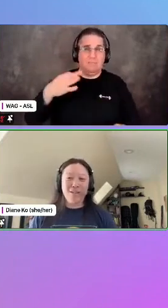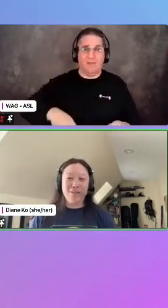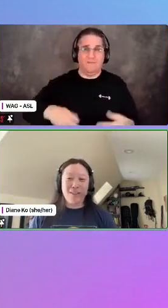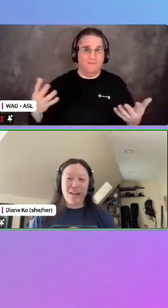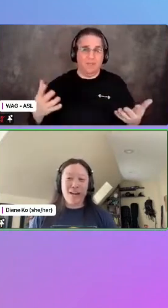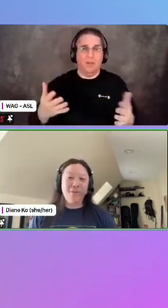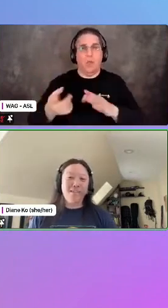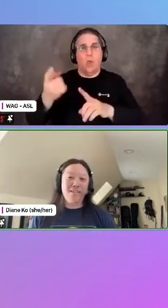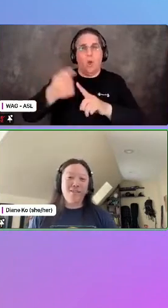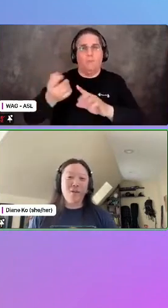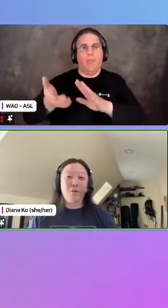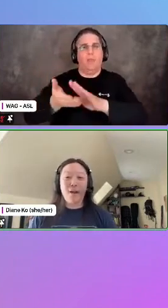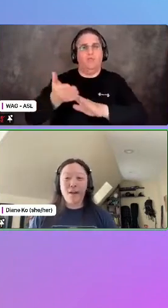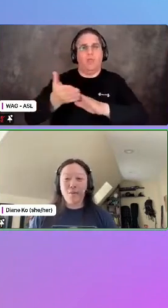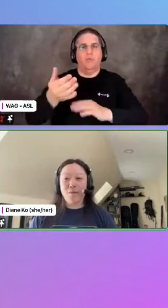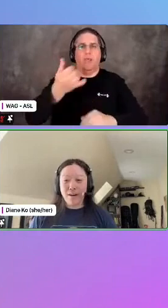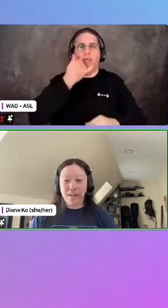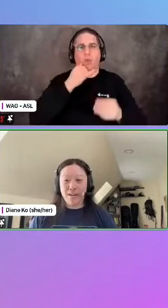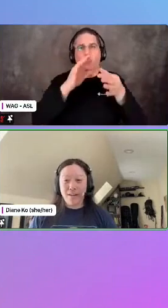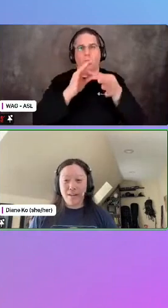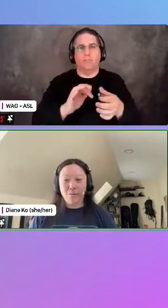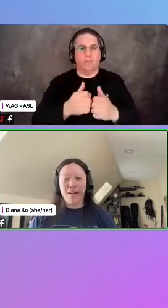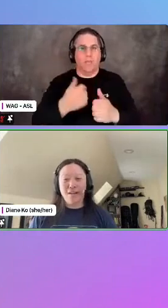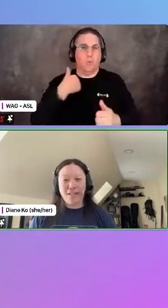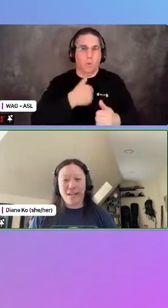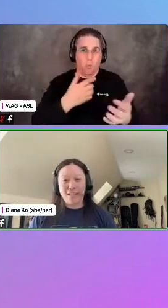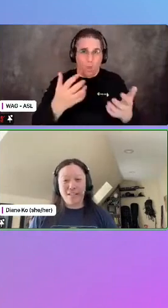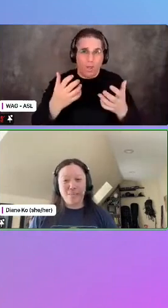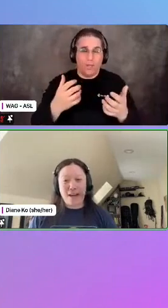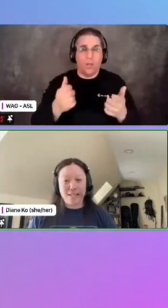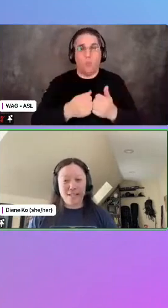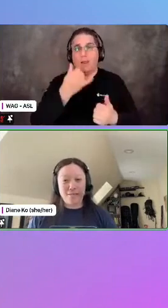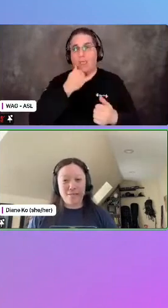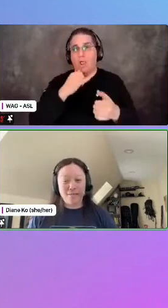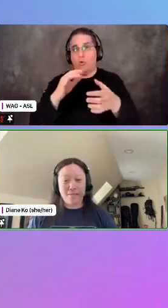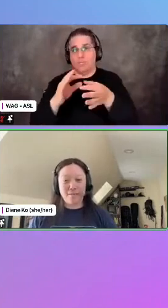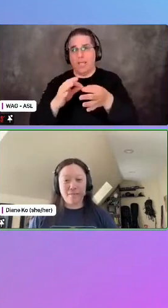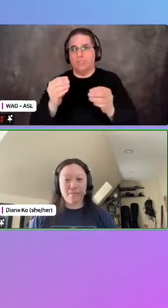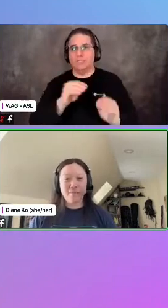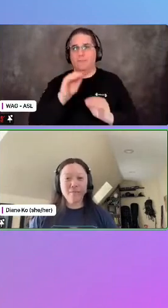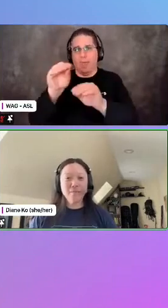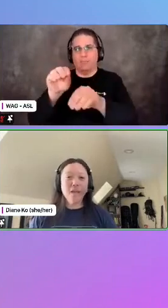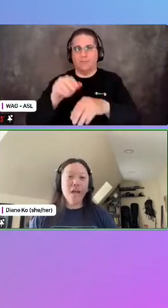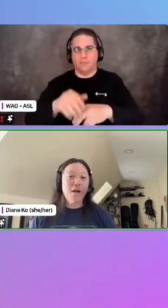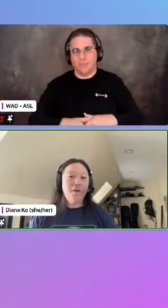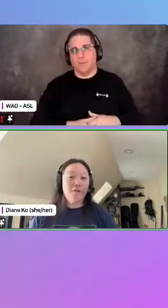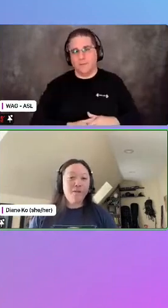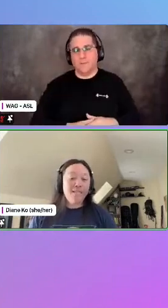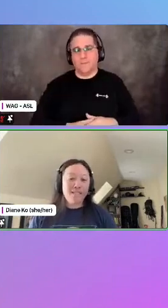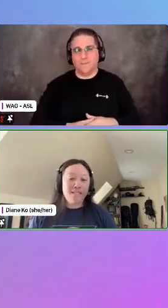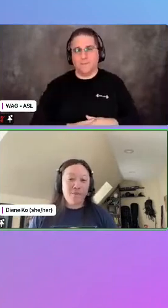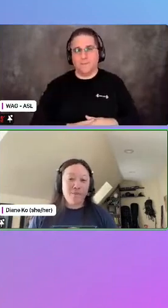visible label for better accessibility and for simplicity let's only let people pass in string values